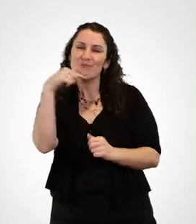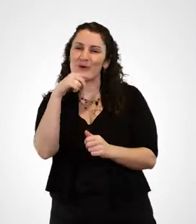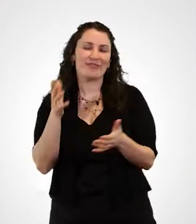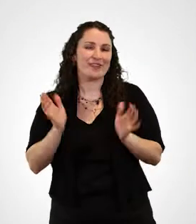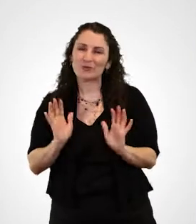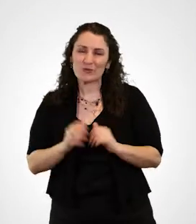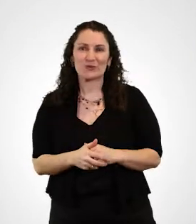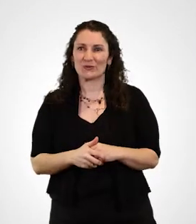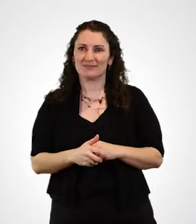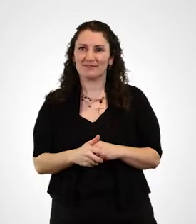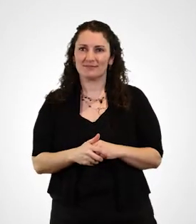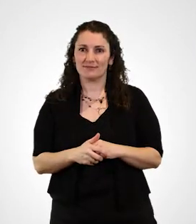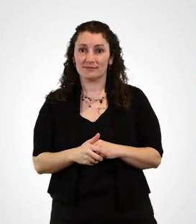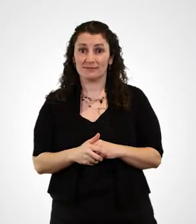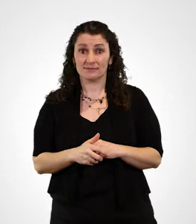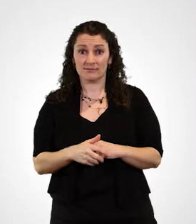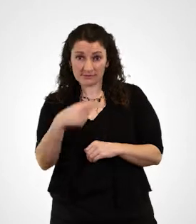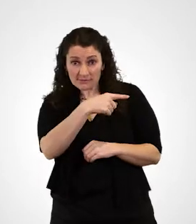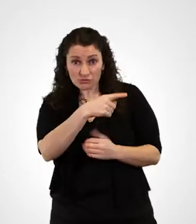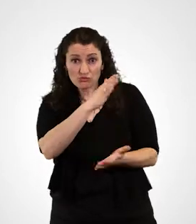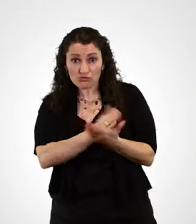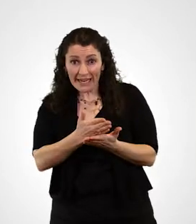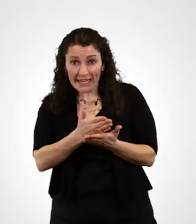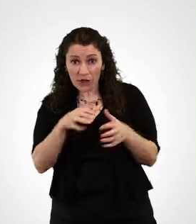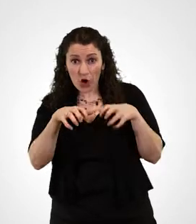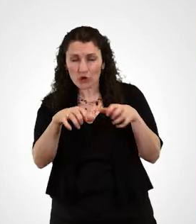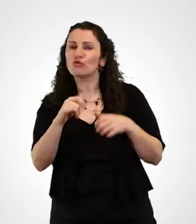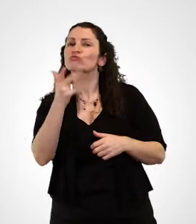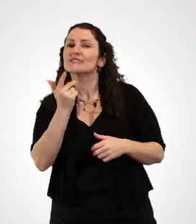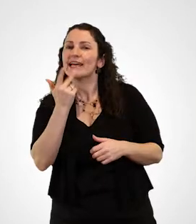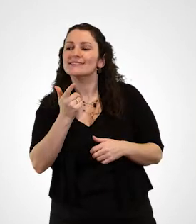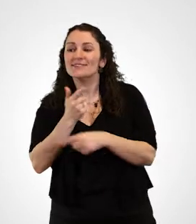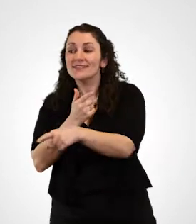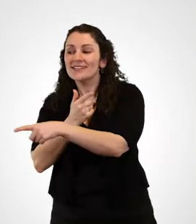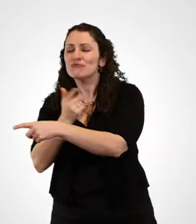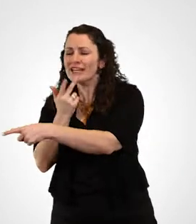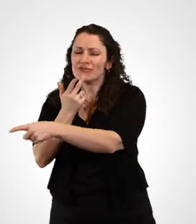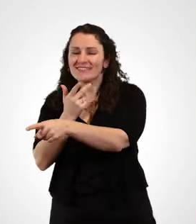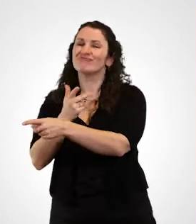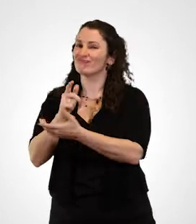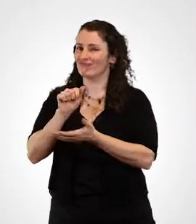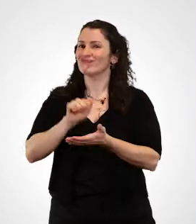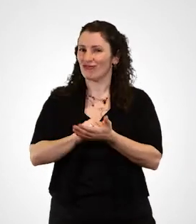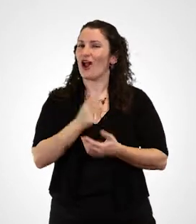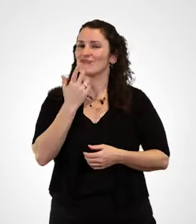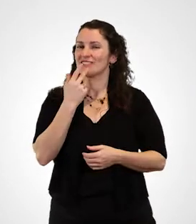Was he a real ghost or a pretend? CHILD: Pretend. Pretend.